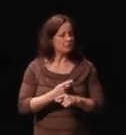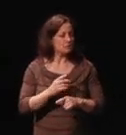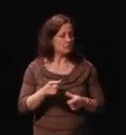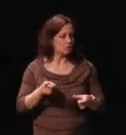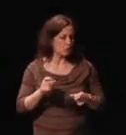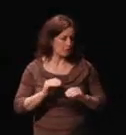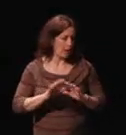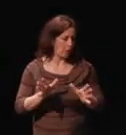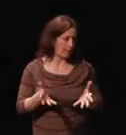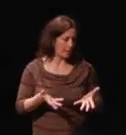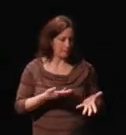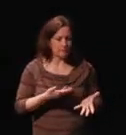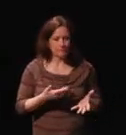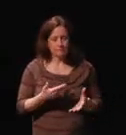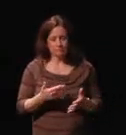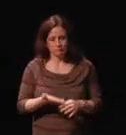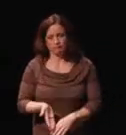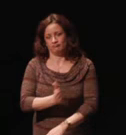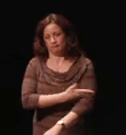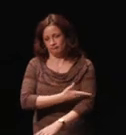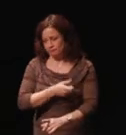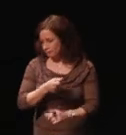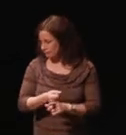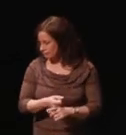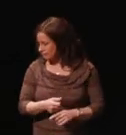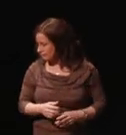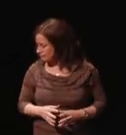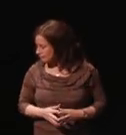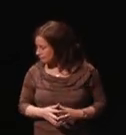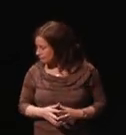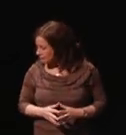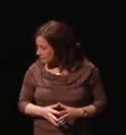It made a huge difference.